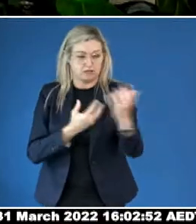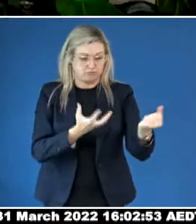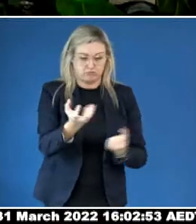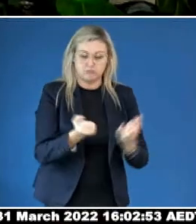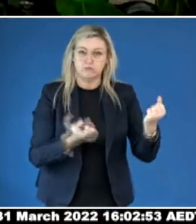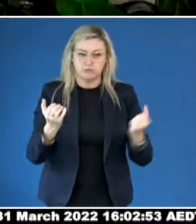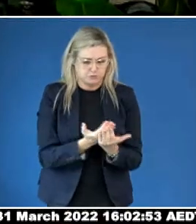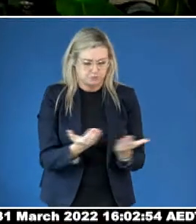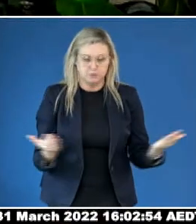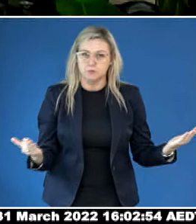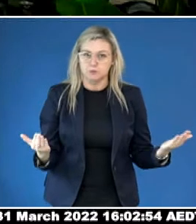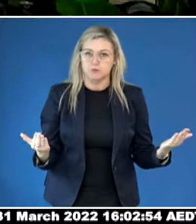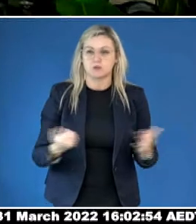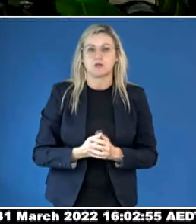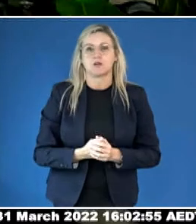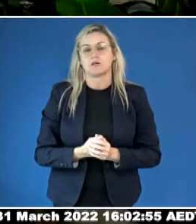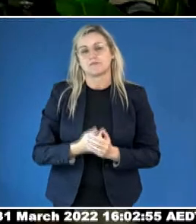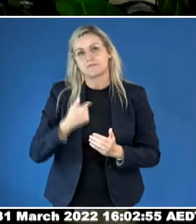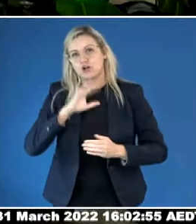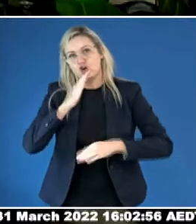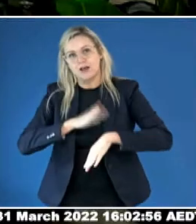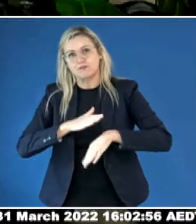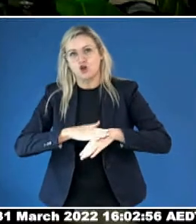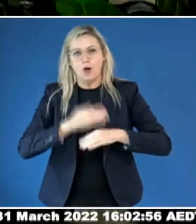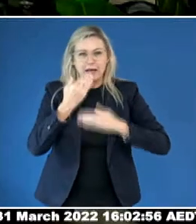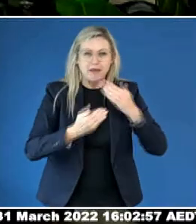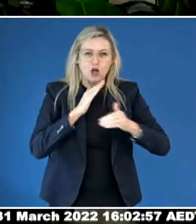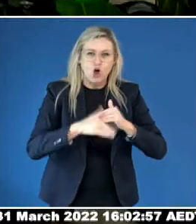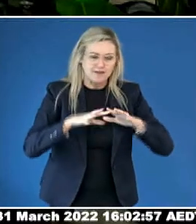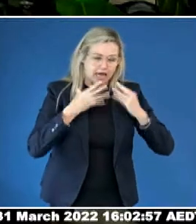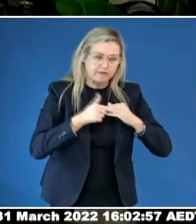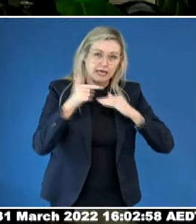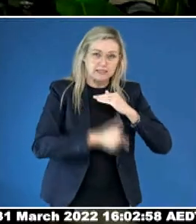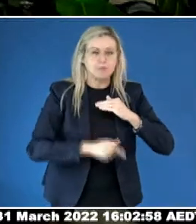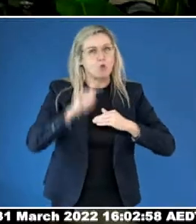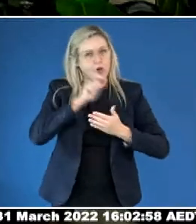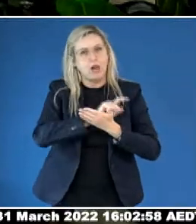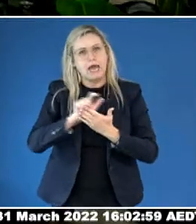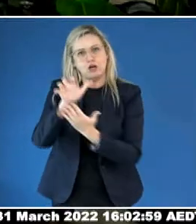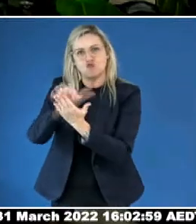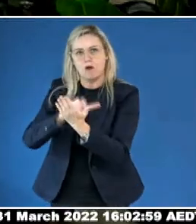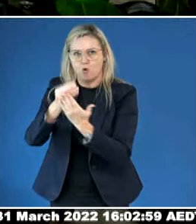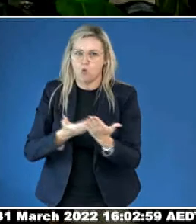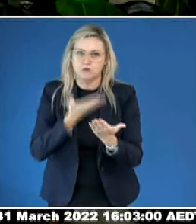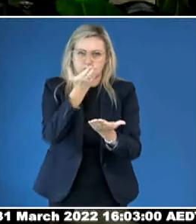I will not have a chance to go through all the observations today. I will table that in our report, which lays out a very bleak future for our community